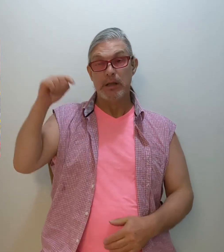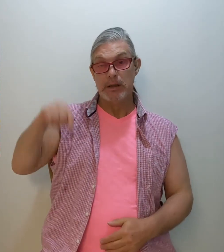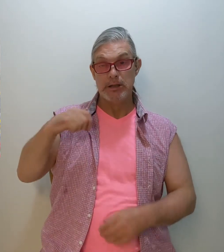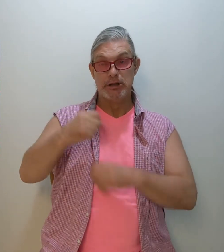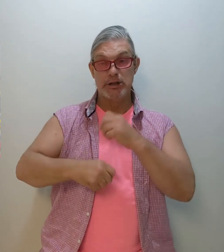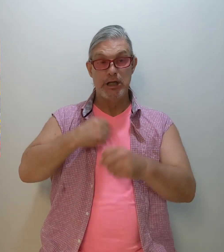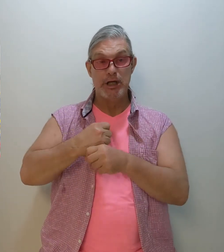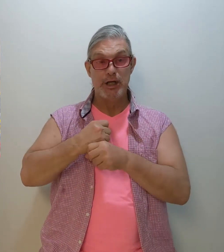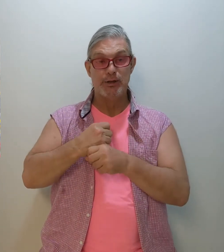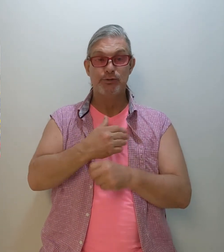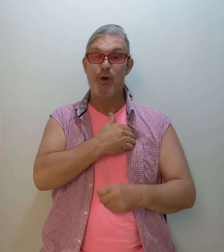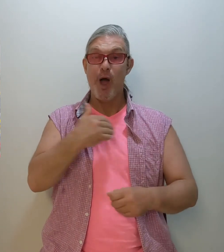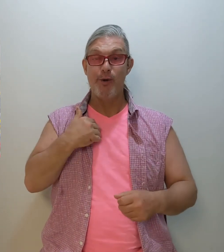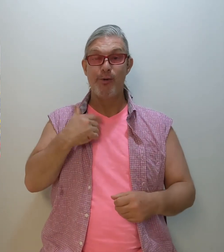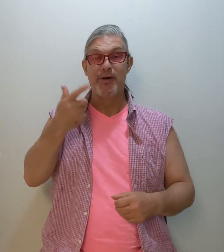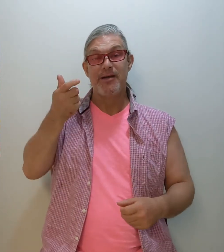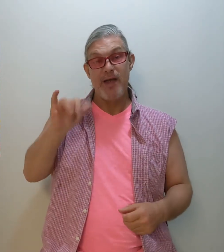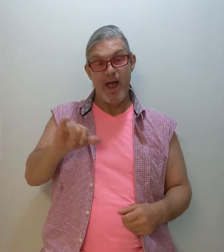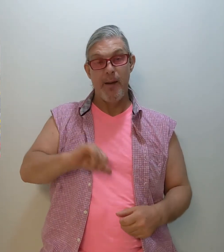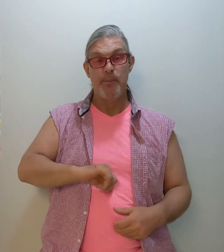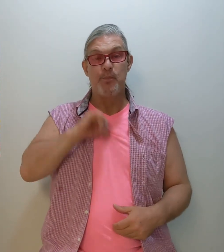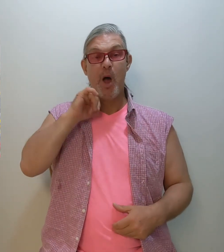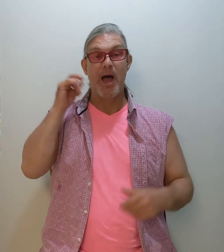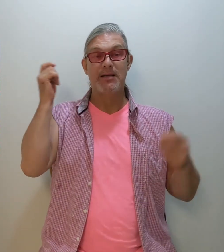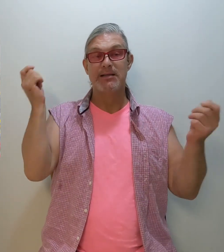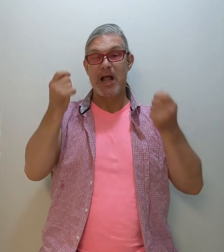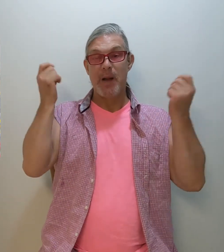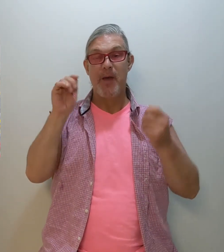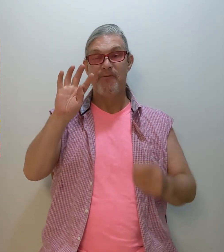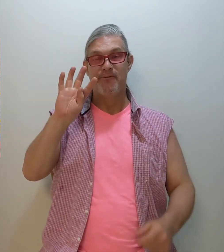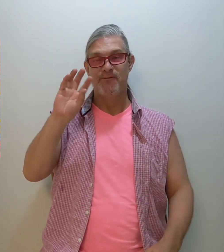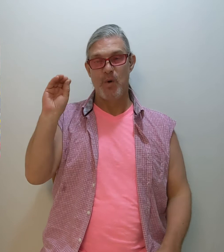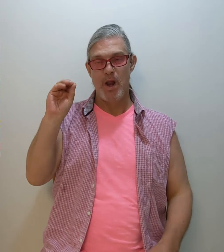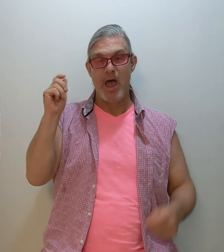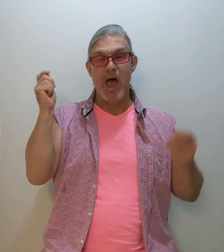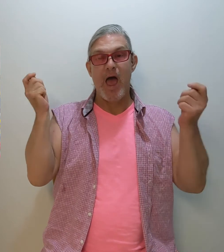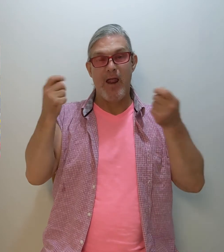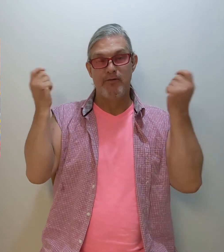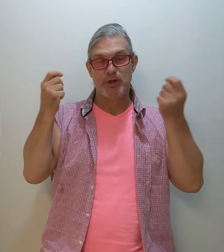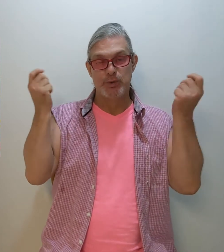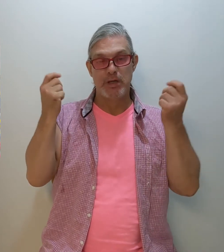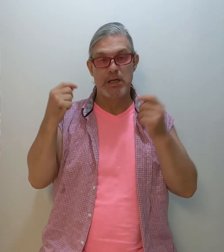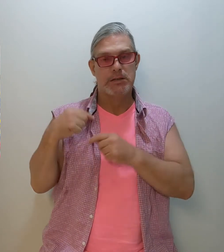This year Toronto’s Gay Pride celebrates its 40th anniversary!